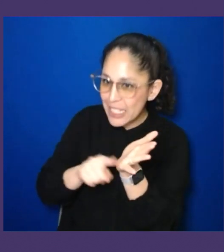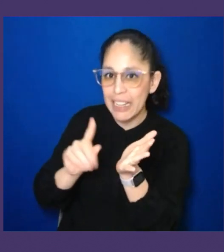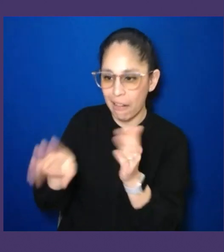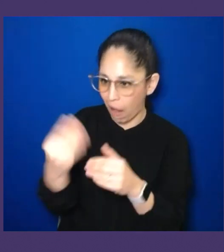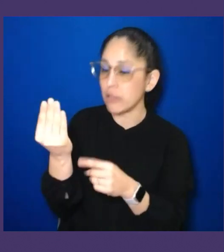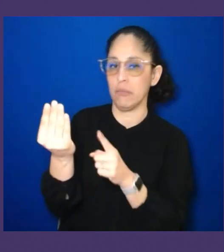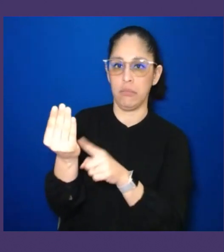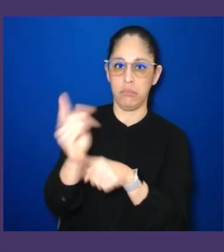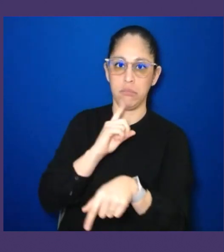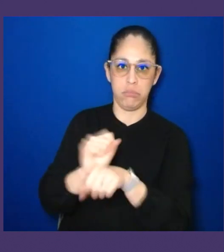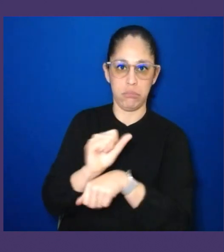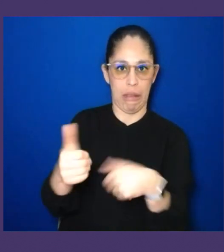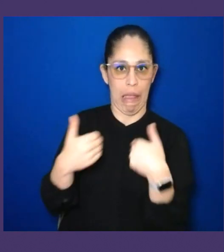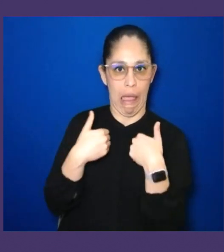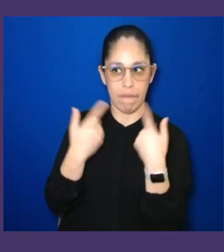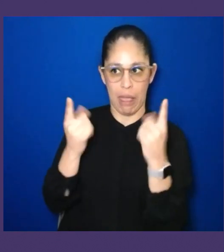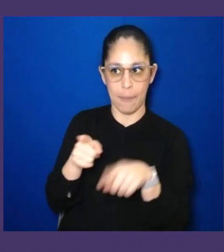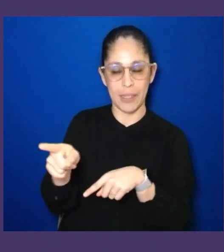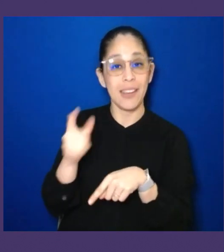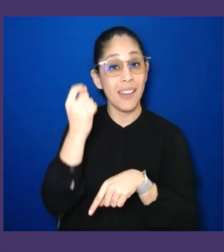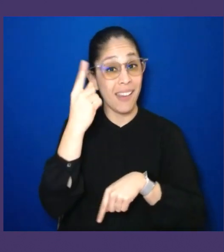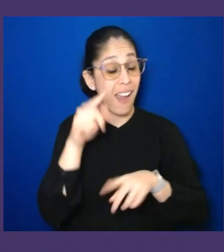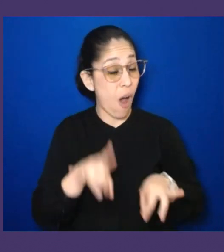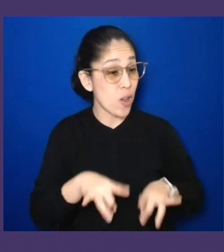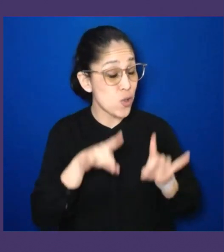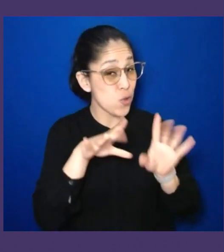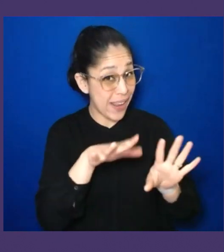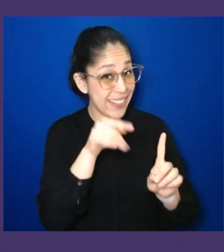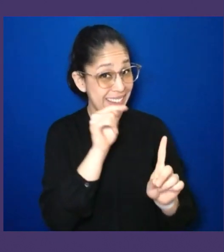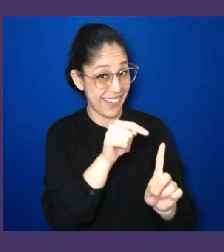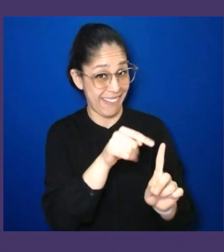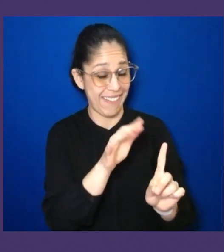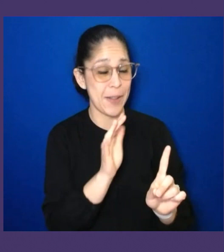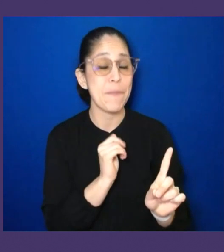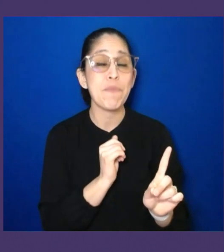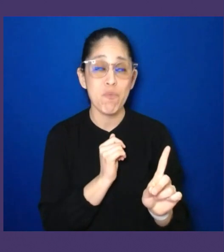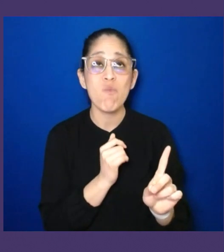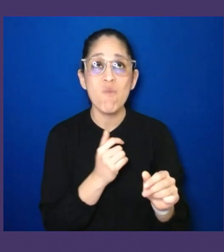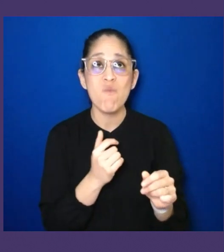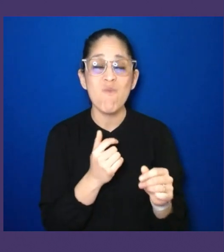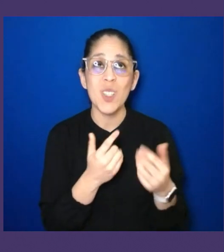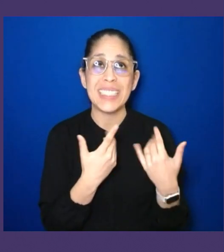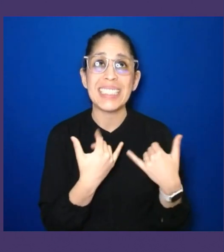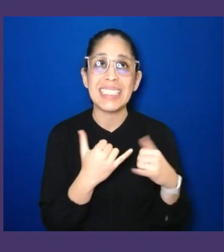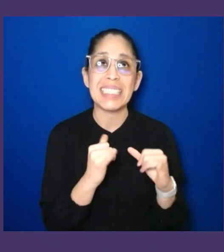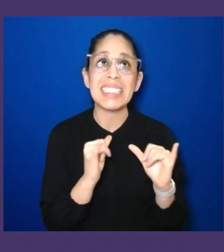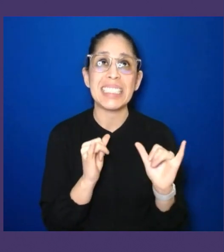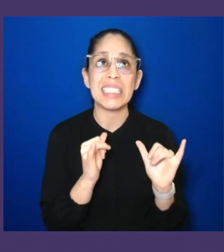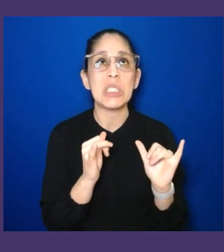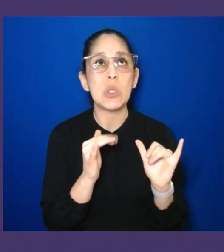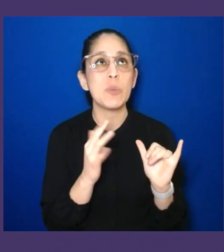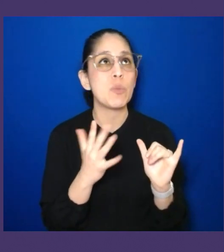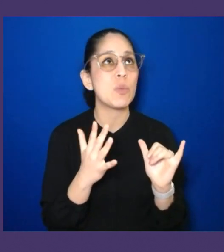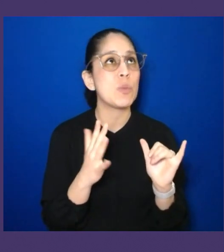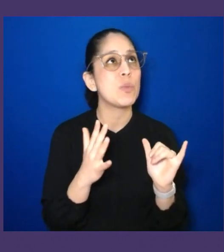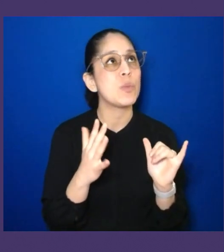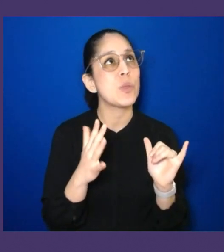Whereas in Australia, this just shows you how far we need to go,